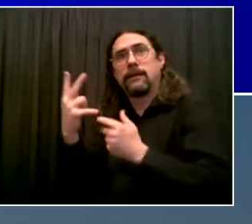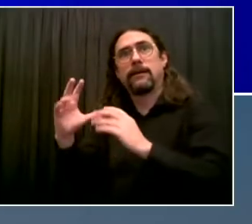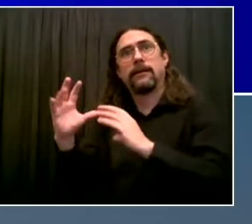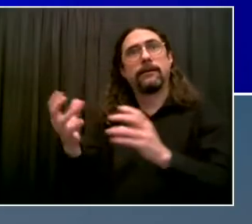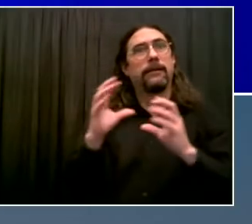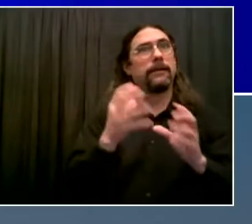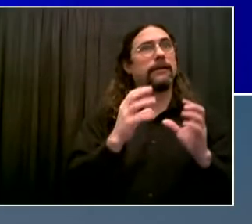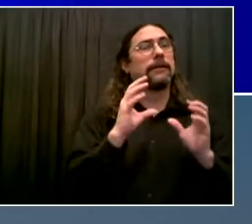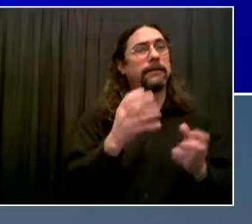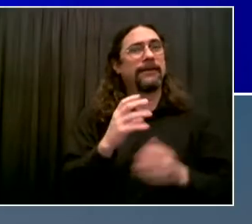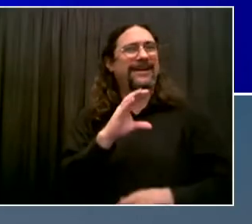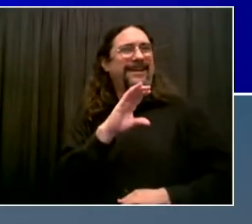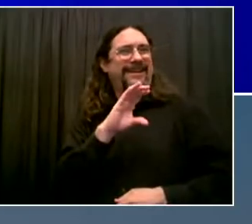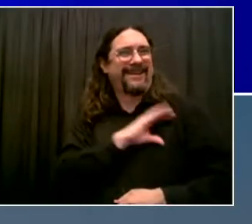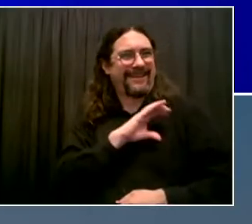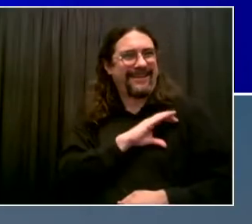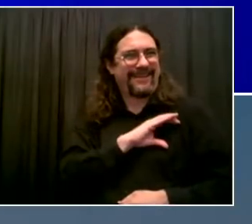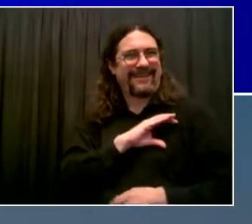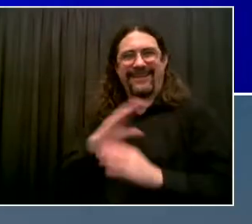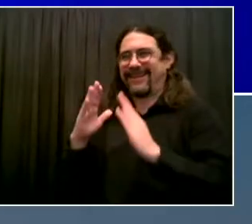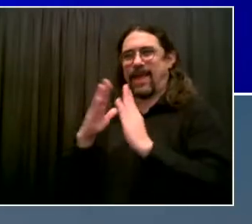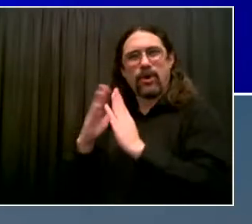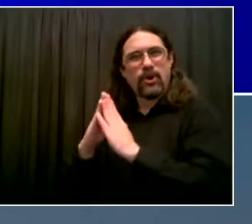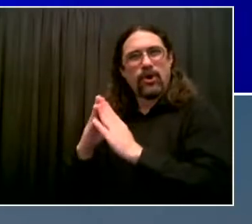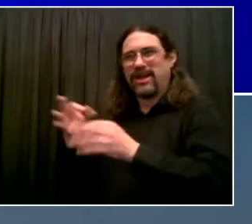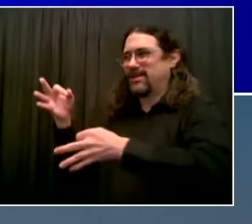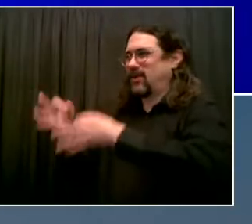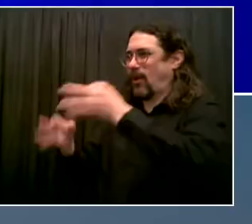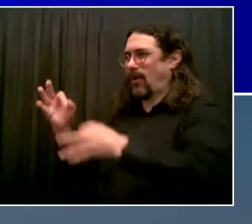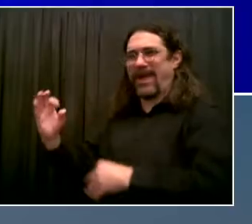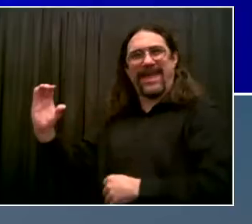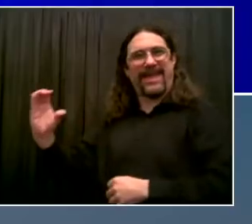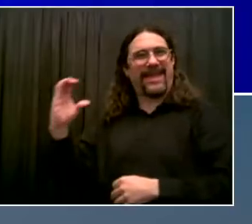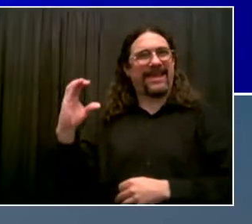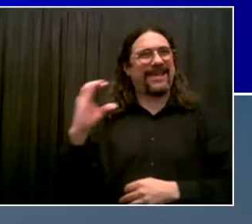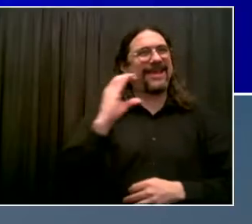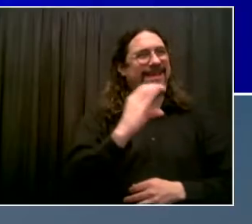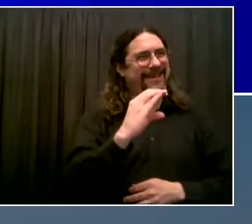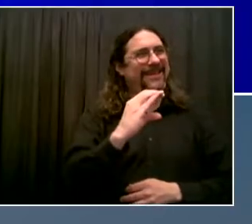COURTS. PUT OTHSE THREE PIECES TOGETHER AND EVERYTHING IS POSSIBLE AND THAT'S EXACTLY WHAT WE INTEND TO